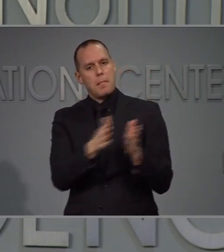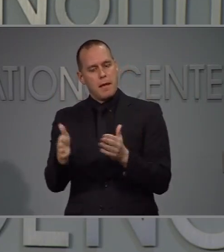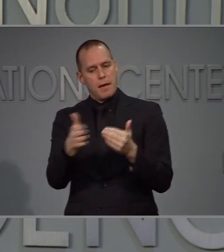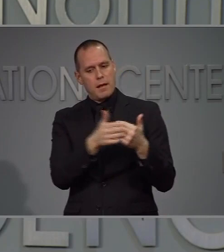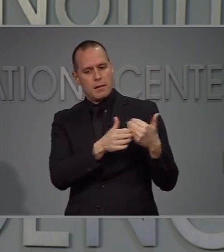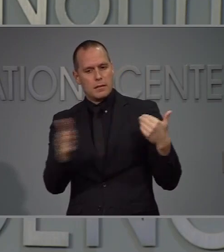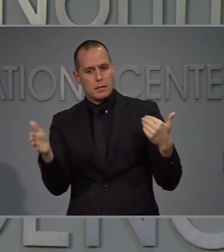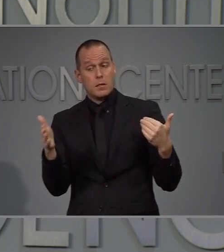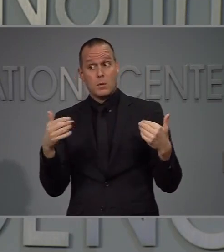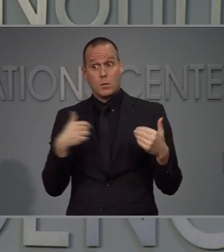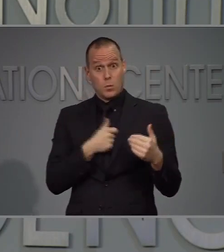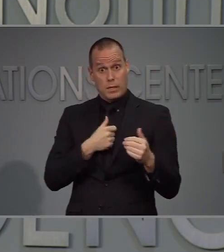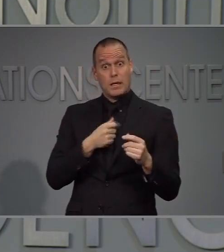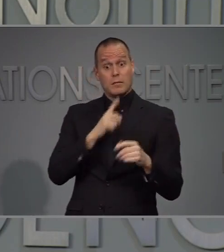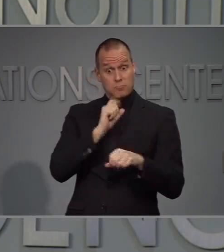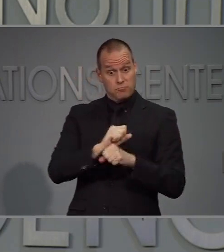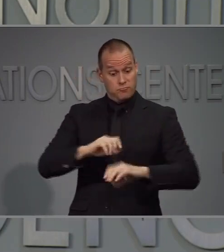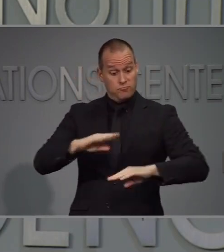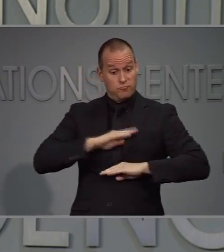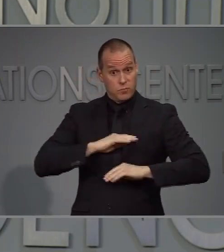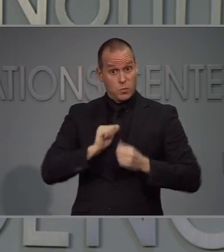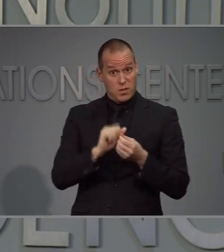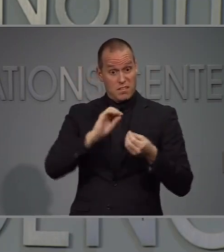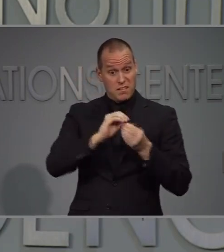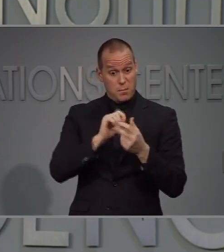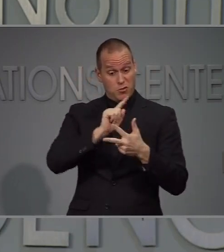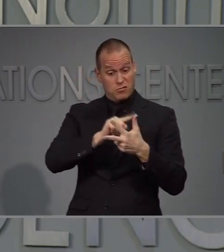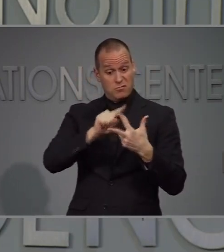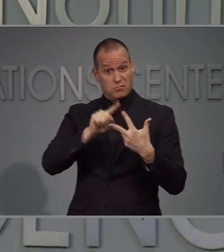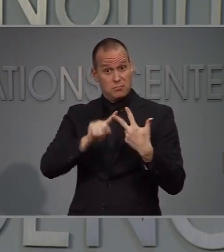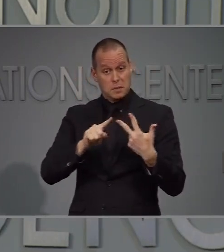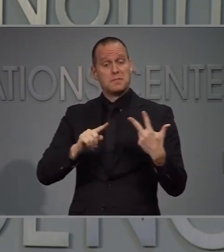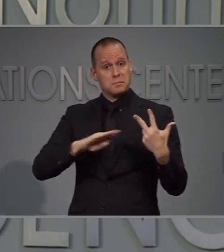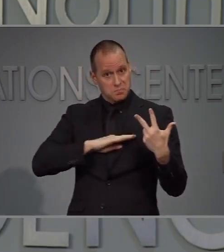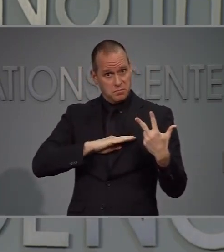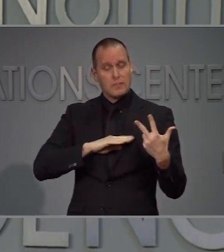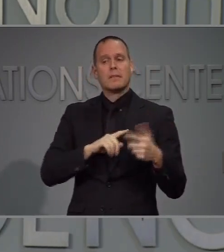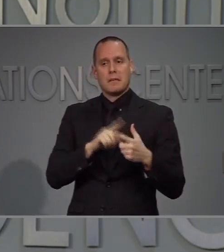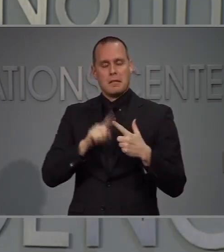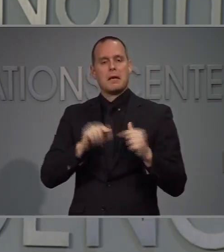THEN I WILL FOLLOW WITH THE VARIOUS PHASES THAT I BELIEVE NORTH CAROLINA CAN GO